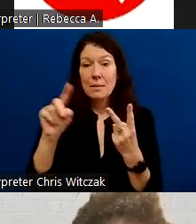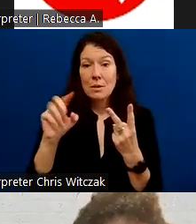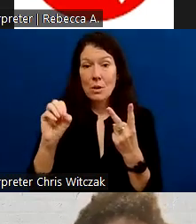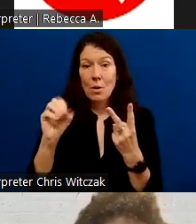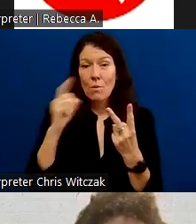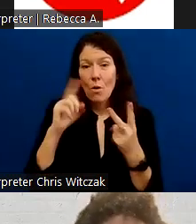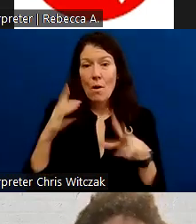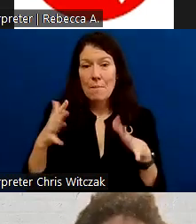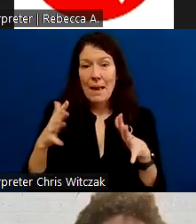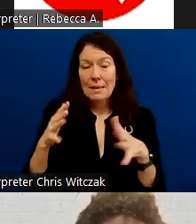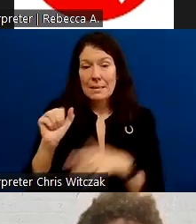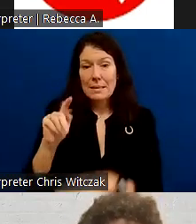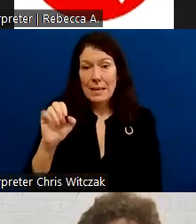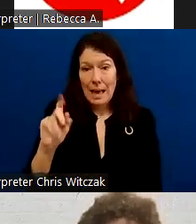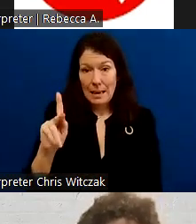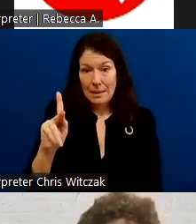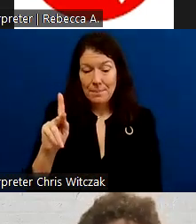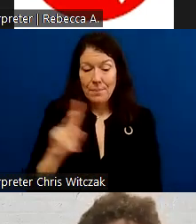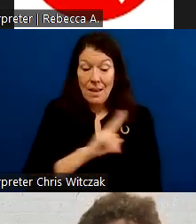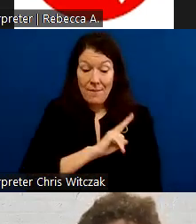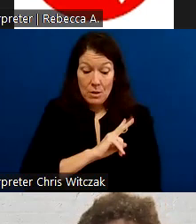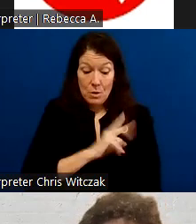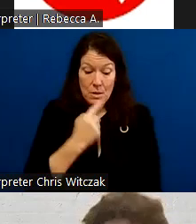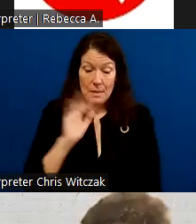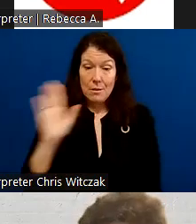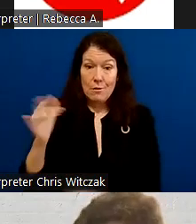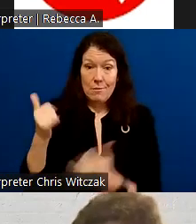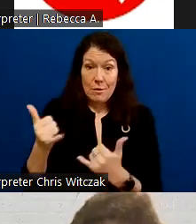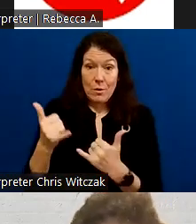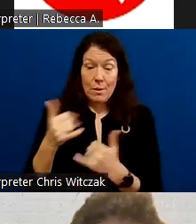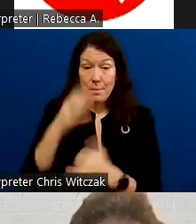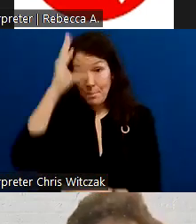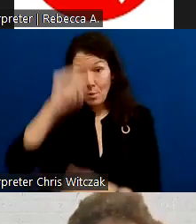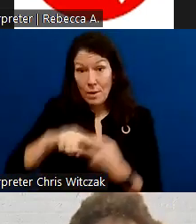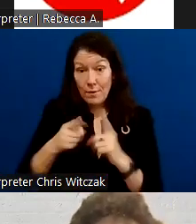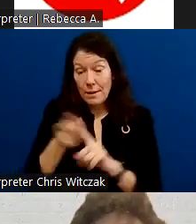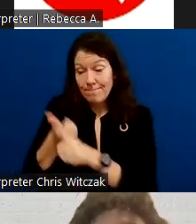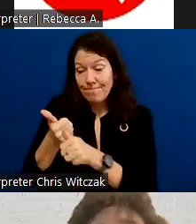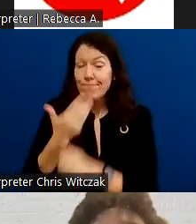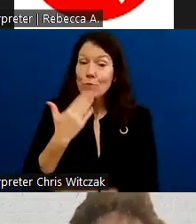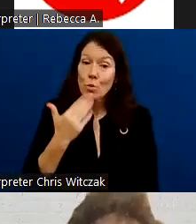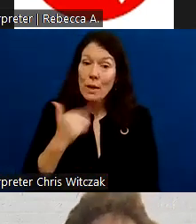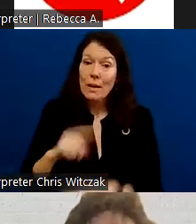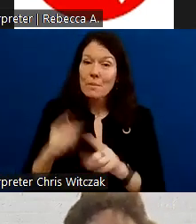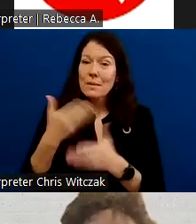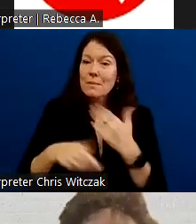Victoria reports her current boyfriend is sweet but that sometimes he gets out of hand